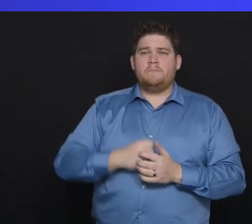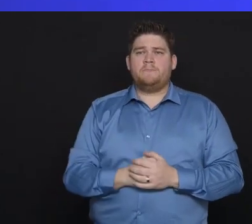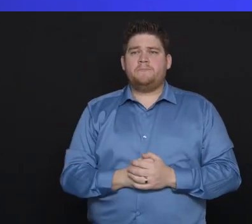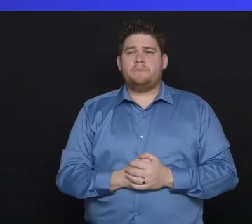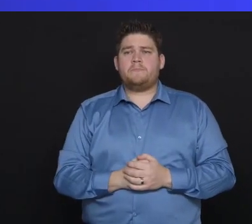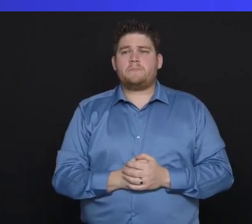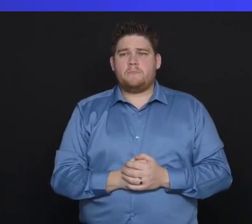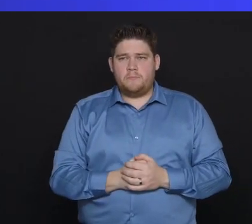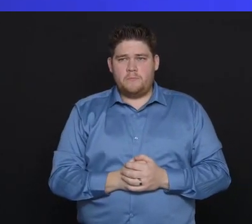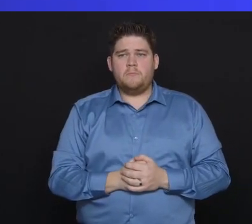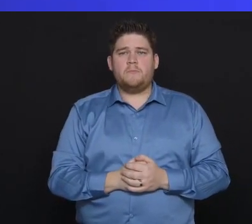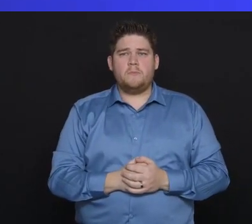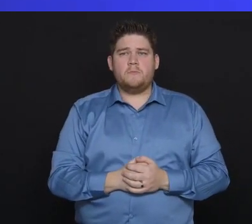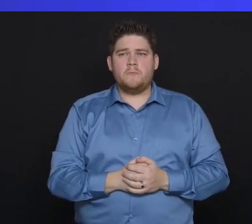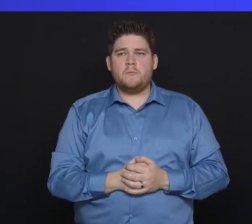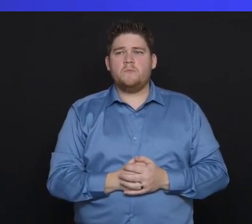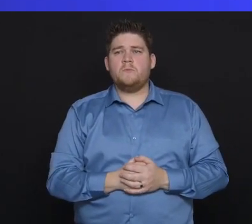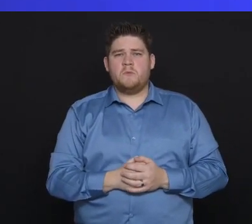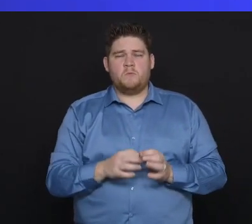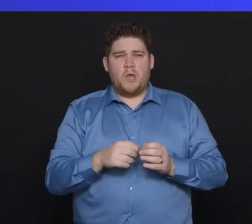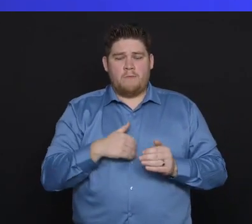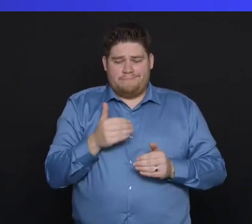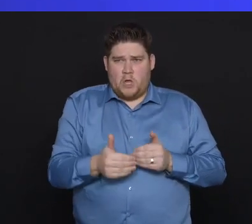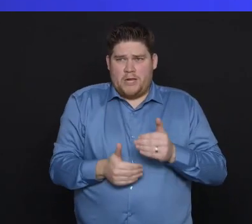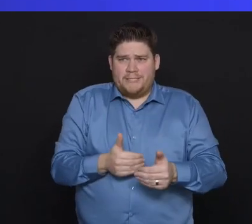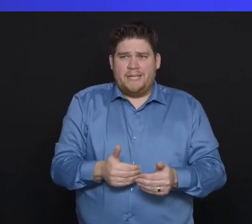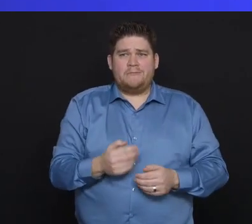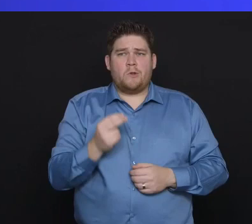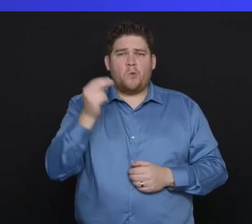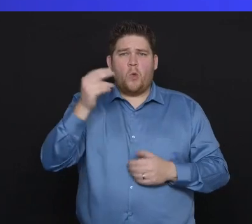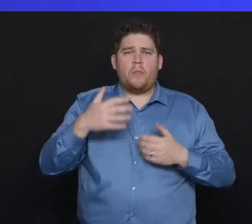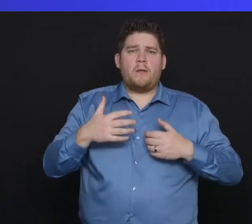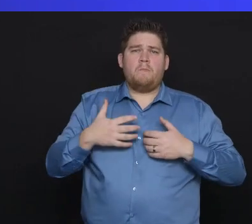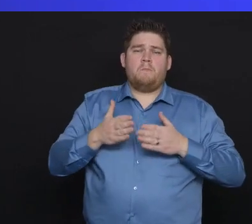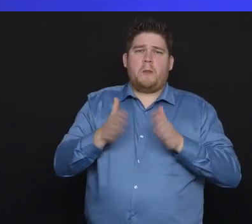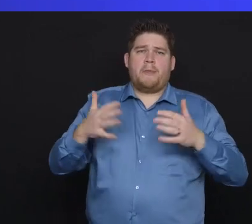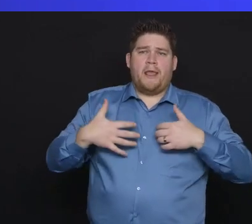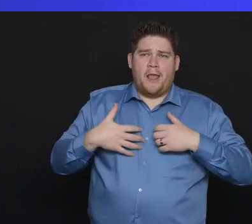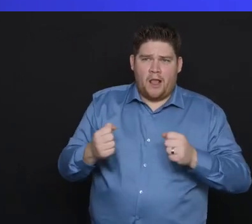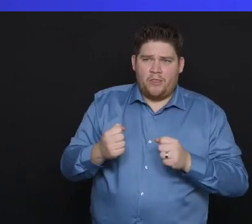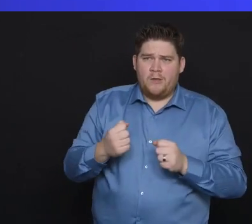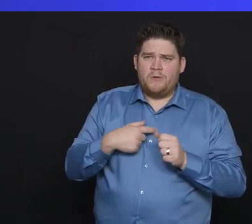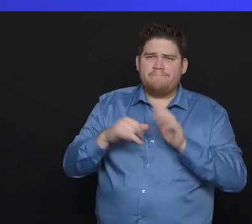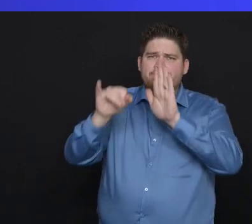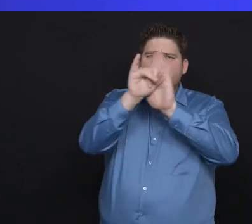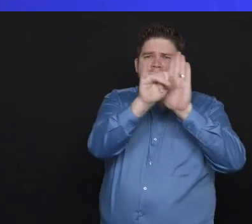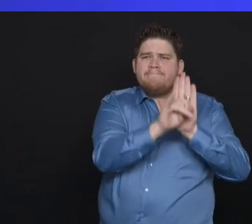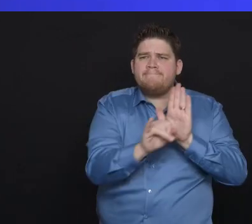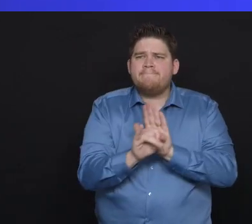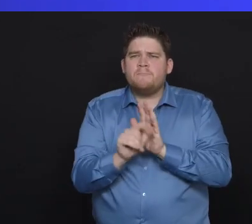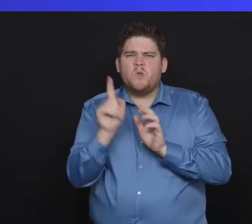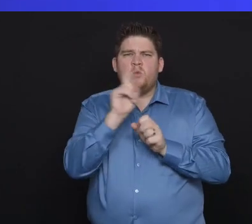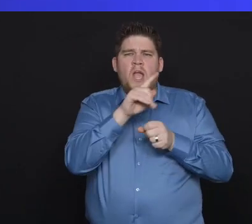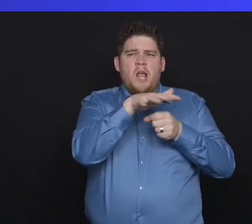making sure that we have processes in place and I know that our public health has been working hard on this to rapidly identify clusters and